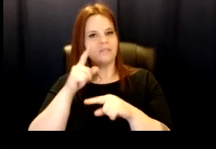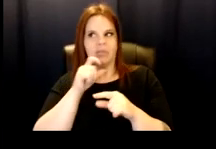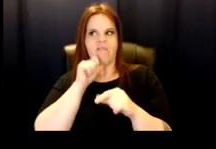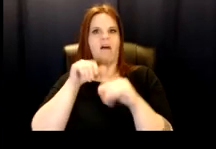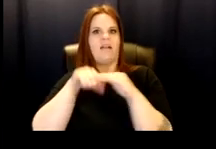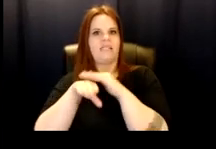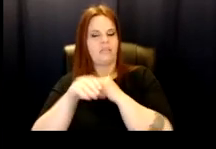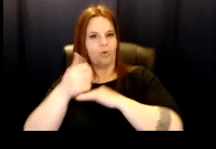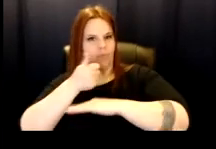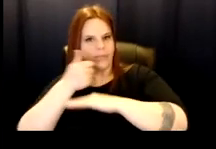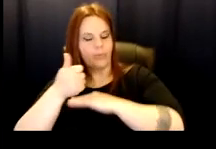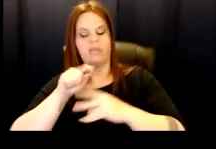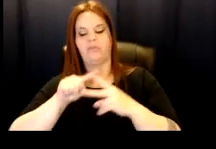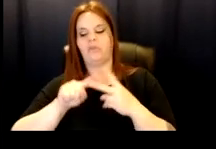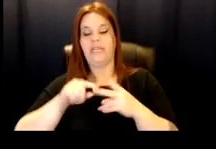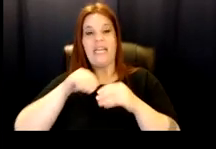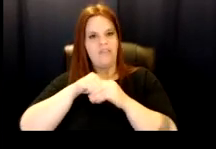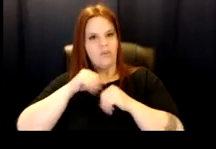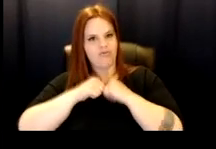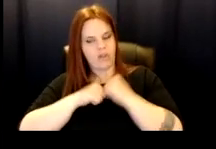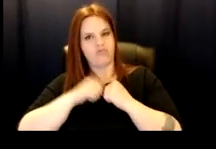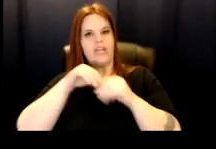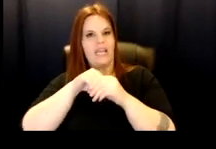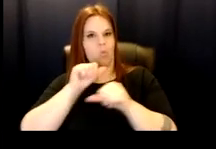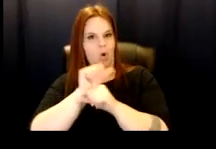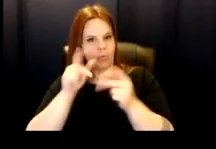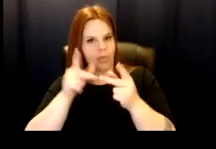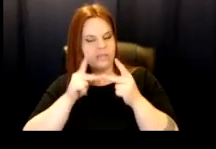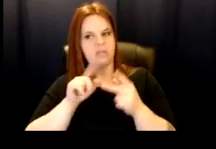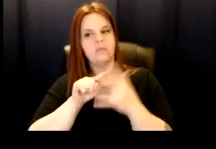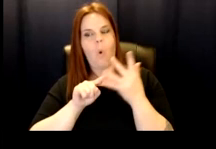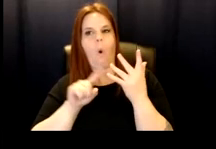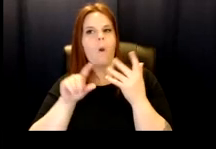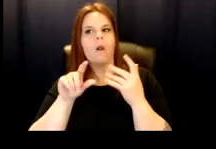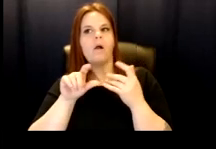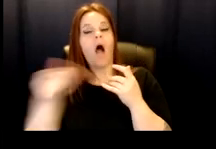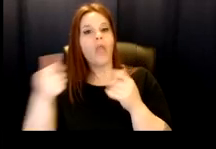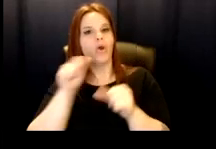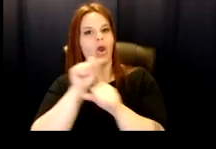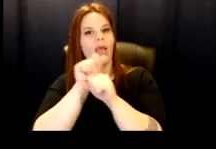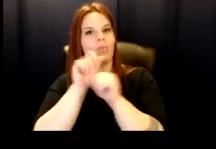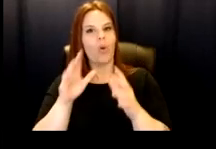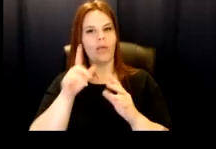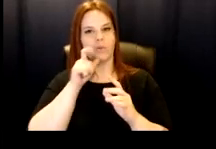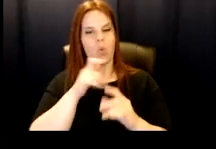infrastructure and workplaces. Or other employees who the nature of the disability themselves